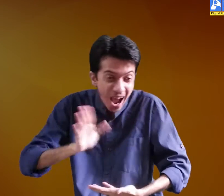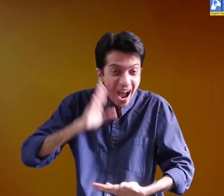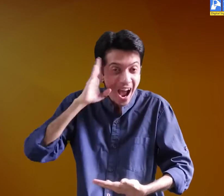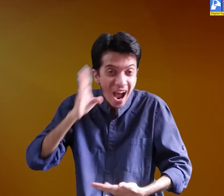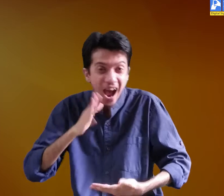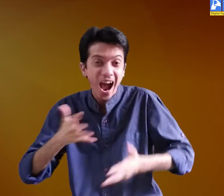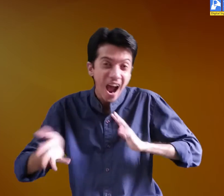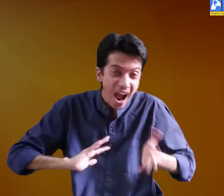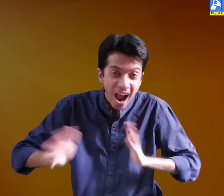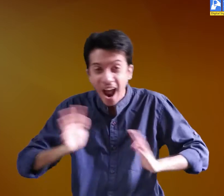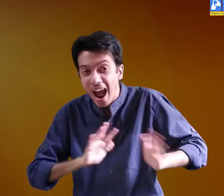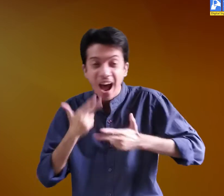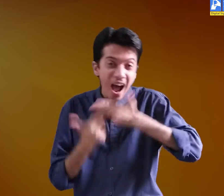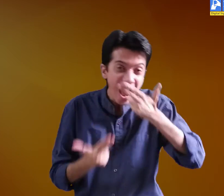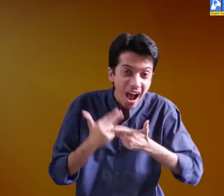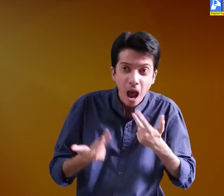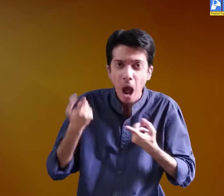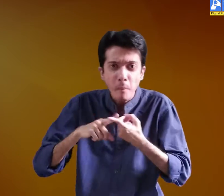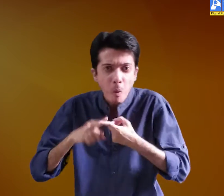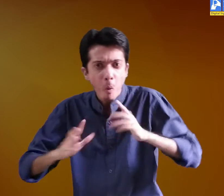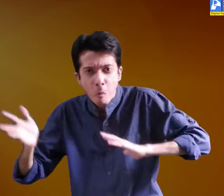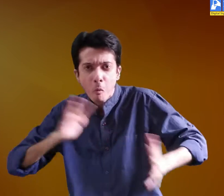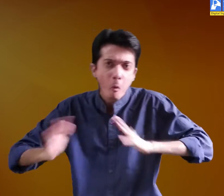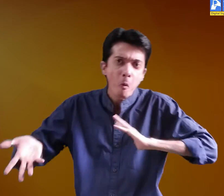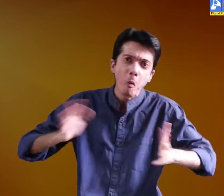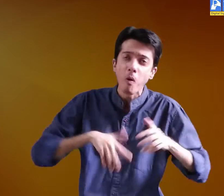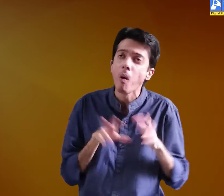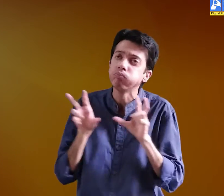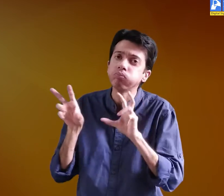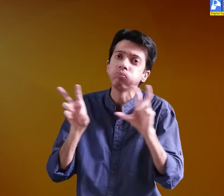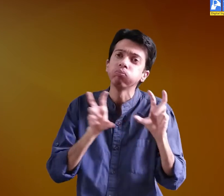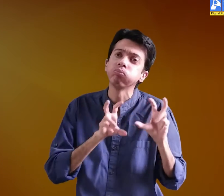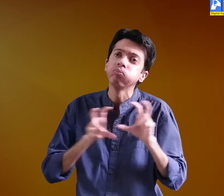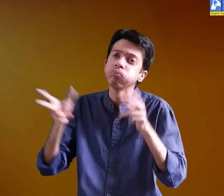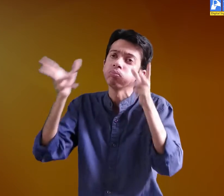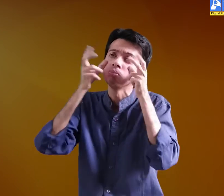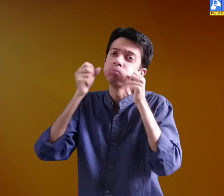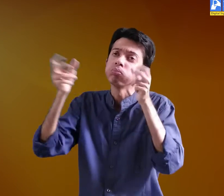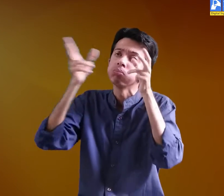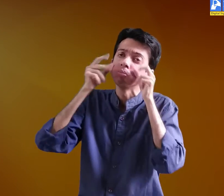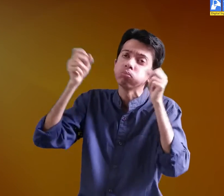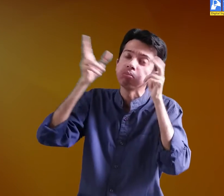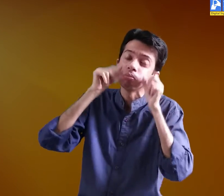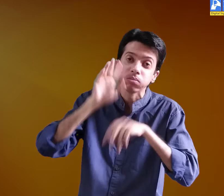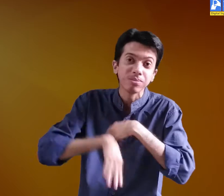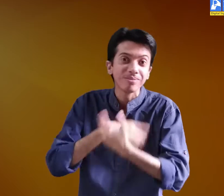all the family members use sign language in front of the deaf child and the child naturally acquire